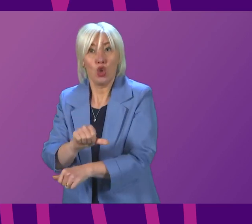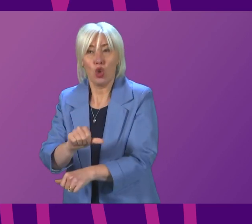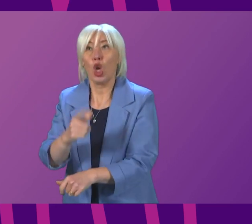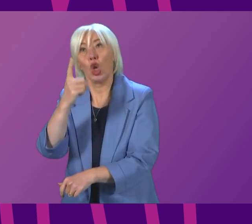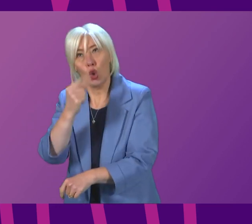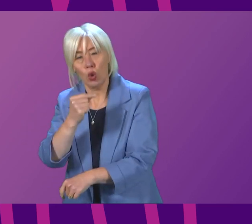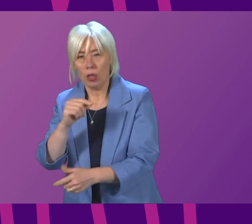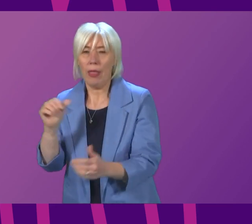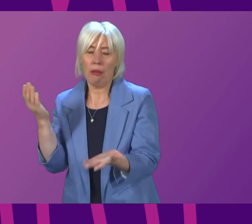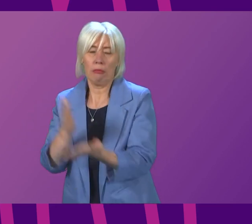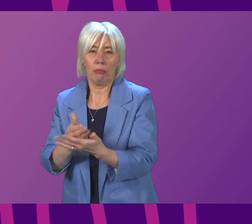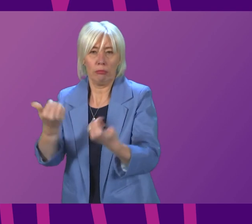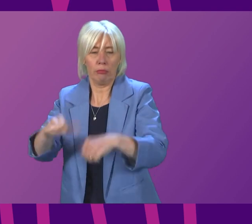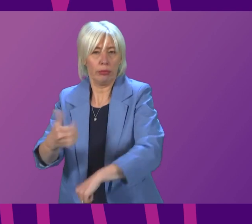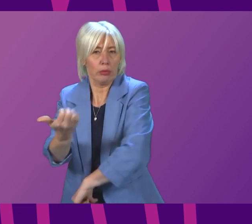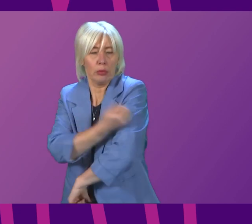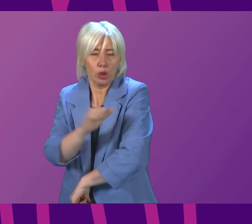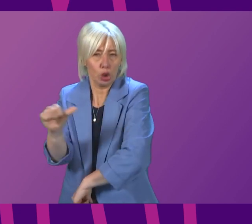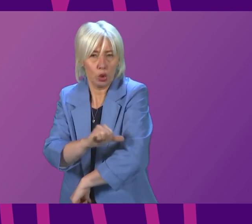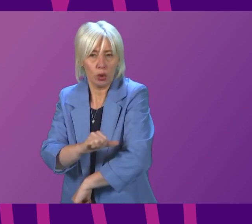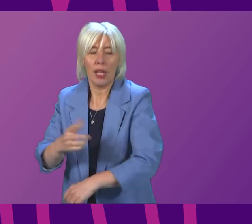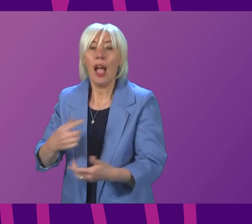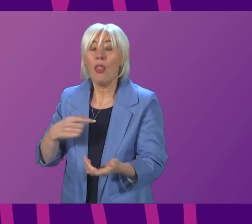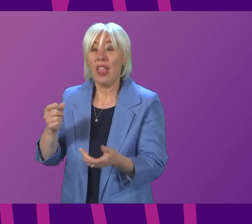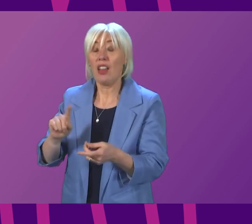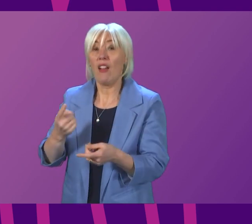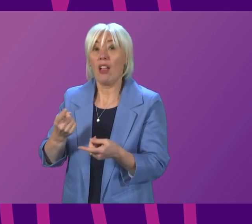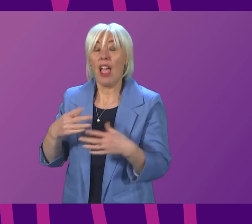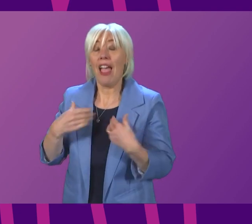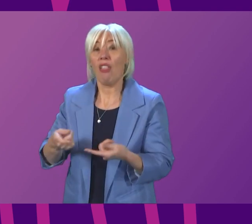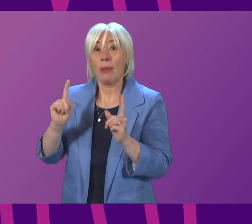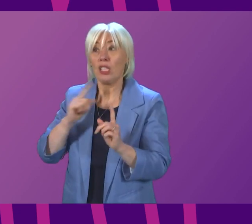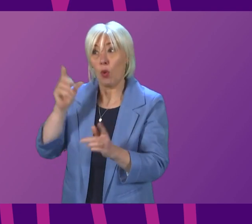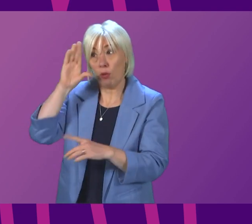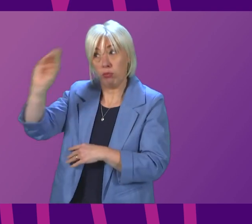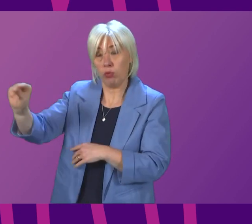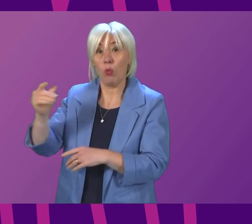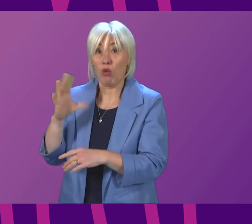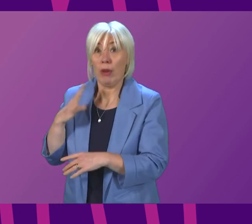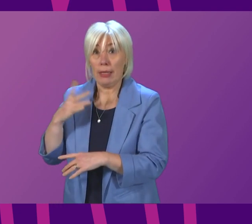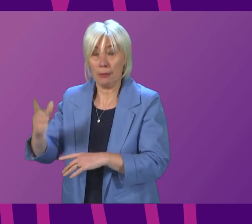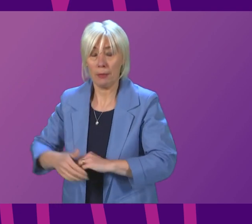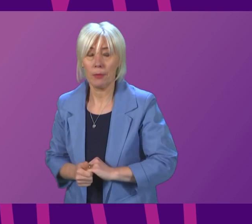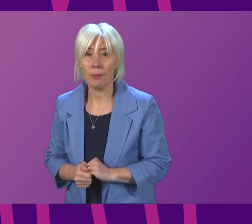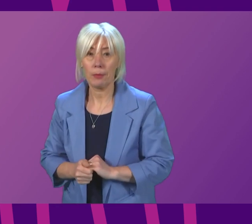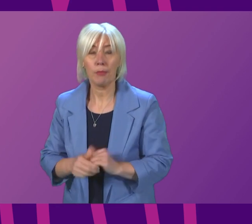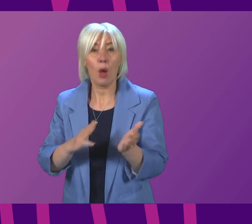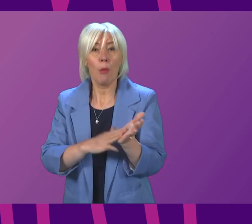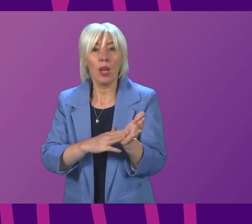I will ask the health secretary to look into that and write to the member once he has had the opportunity to do so.